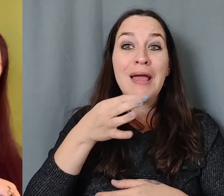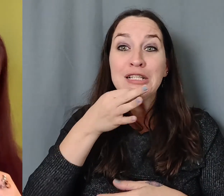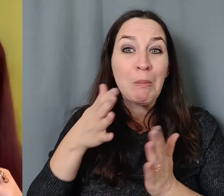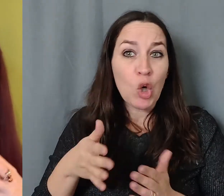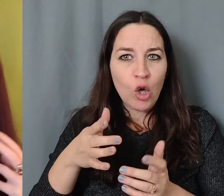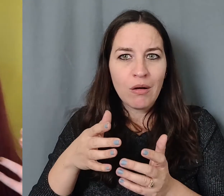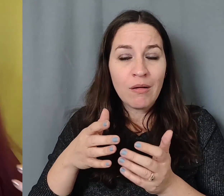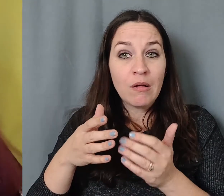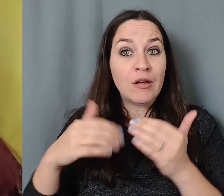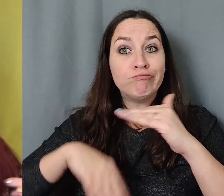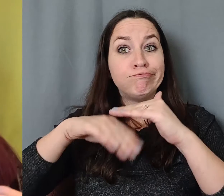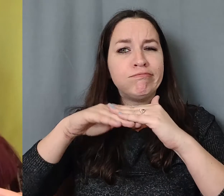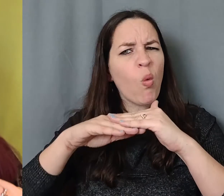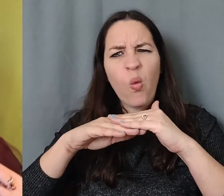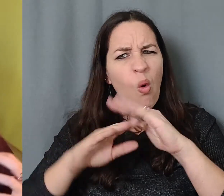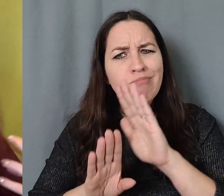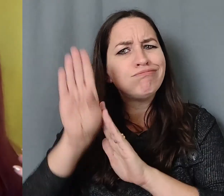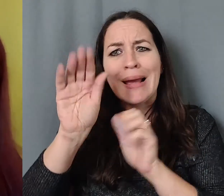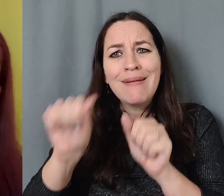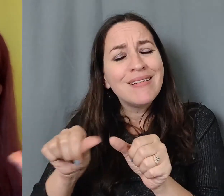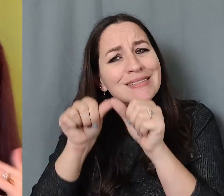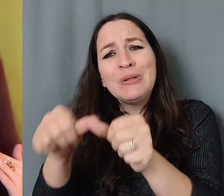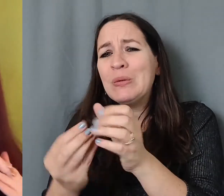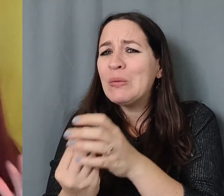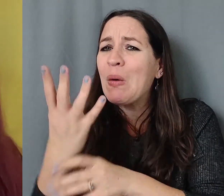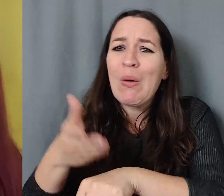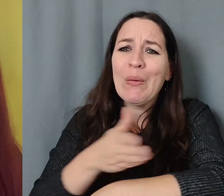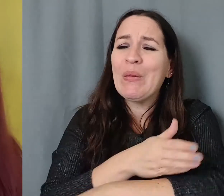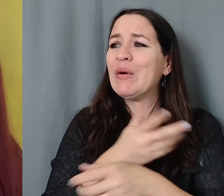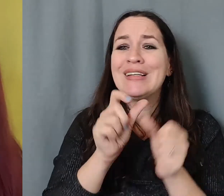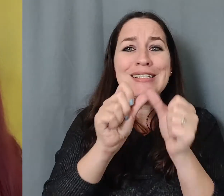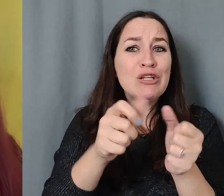You can continue to grow. You can continue to try new things no matter what skill you're talking about.